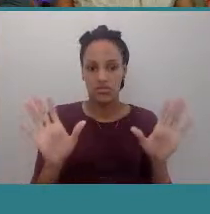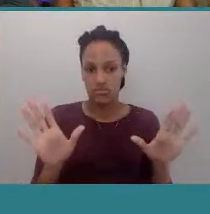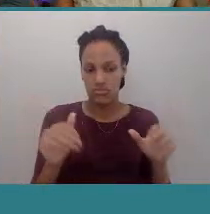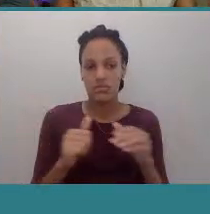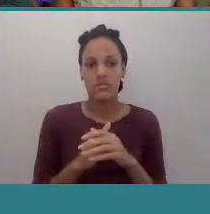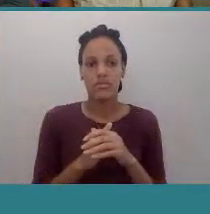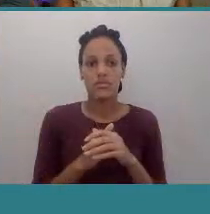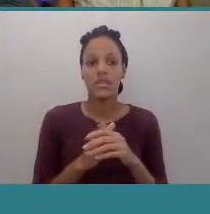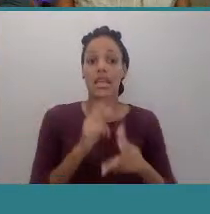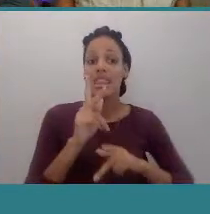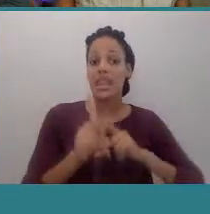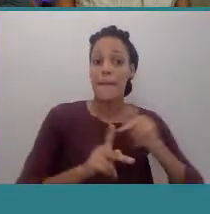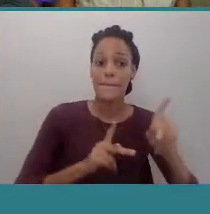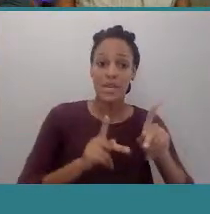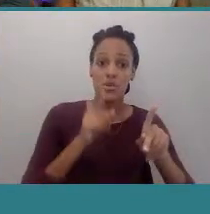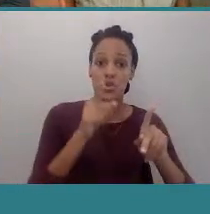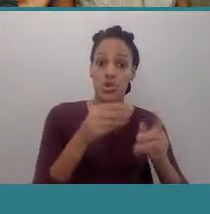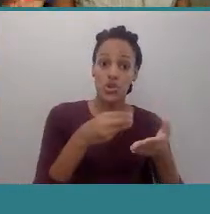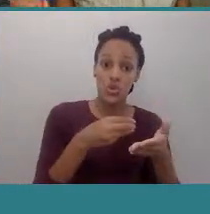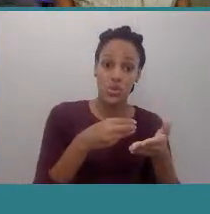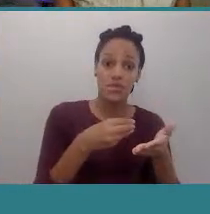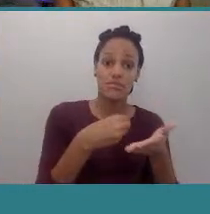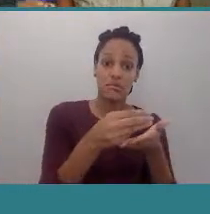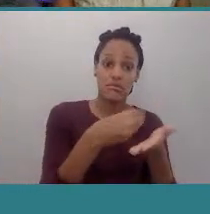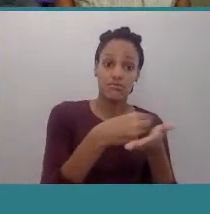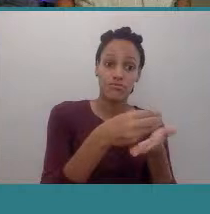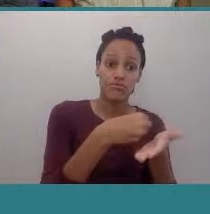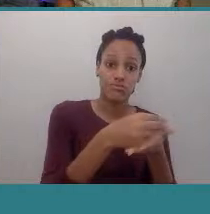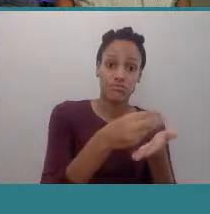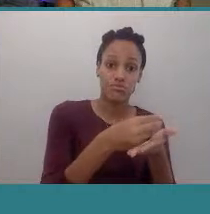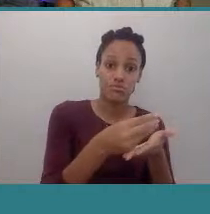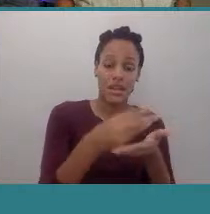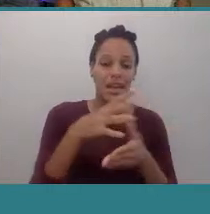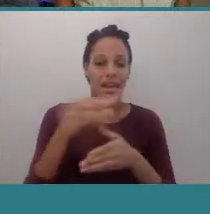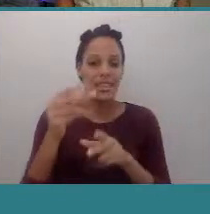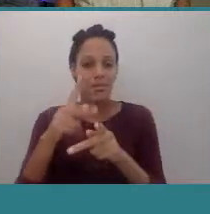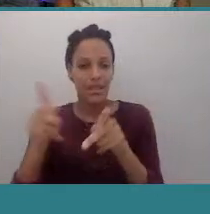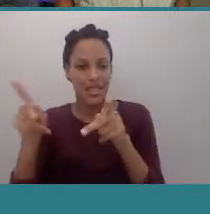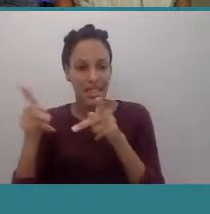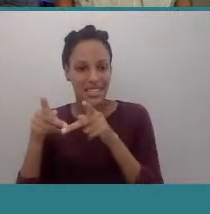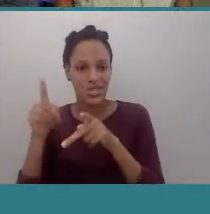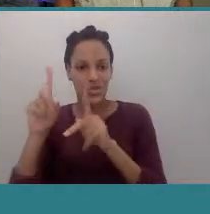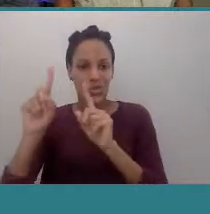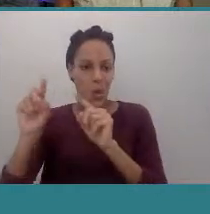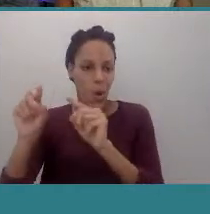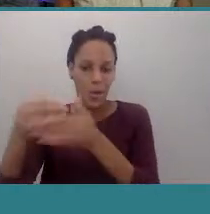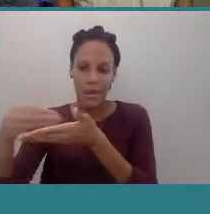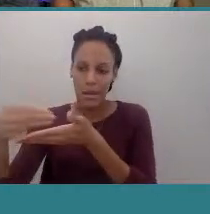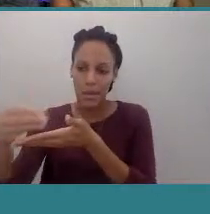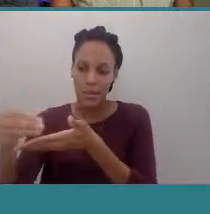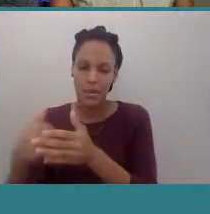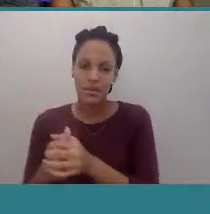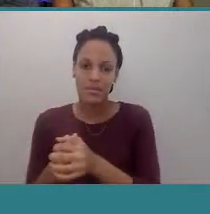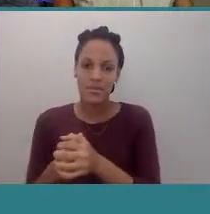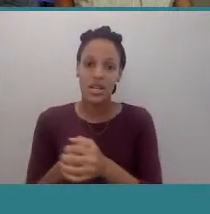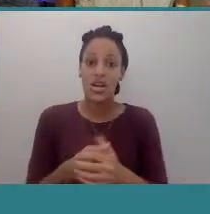you spend your money on, and those people you spend your money at. Reinvesting in yourself,